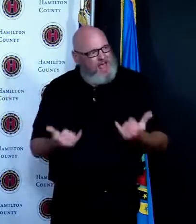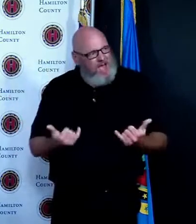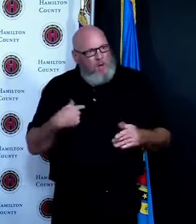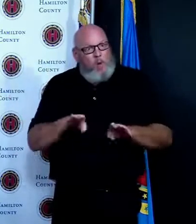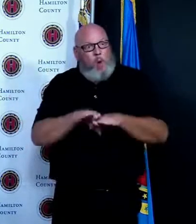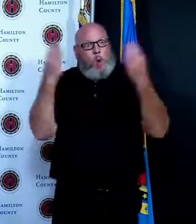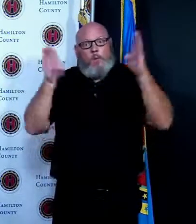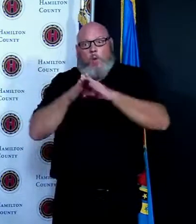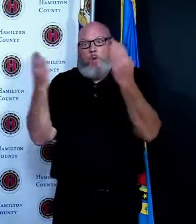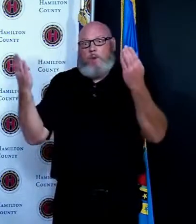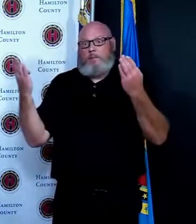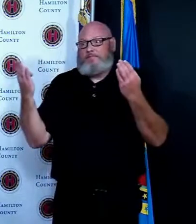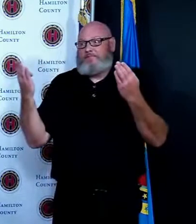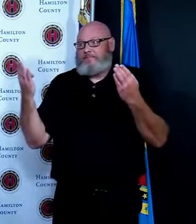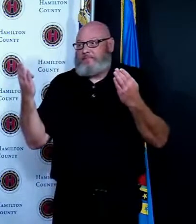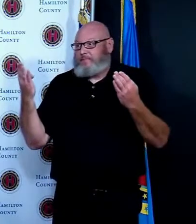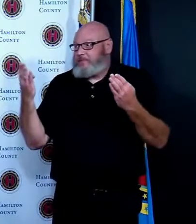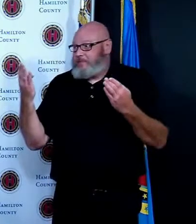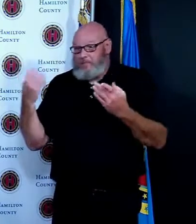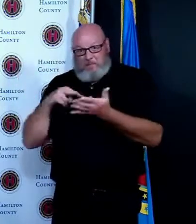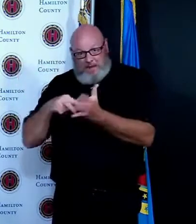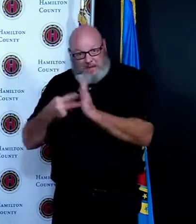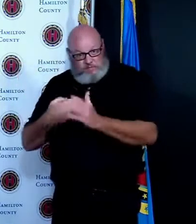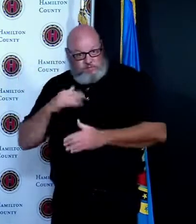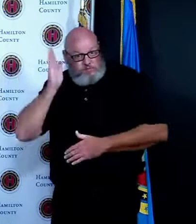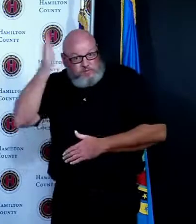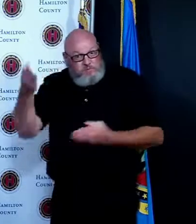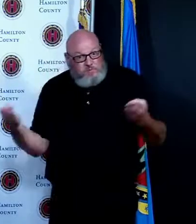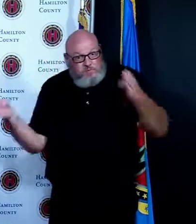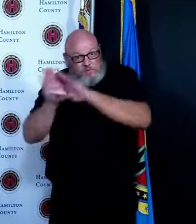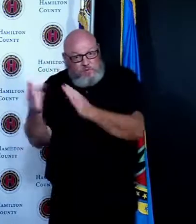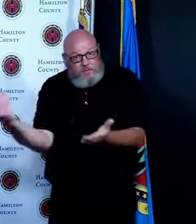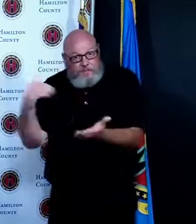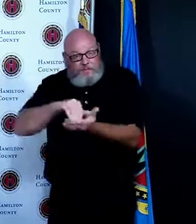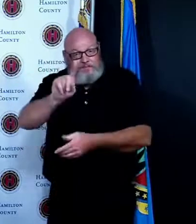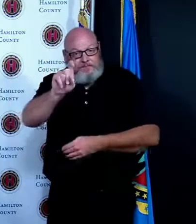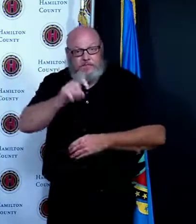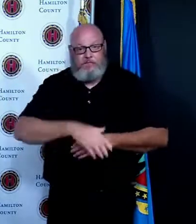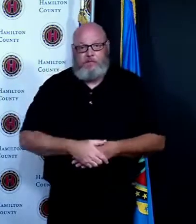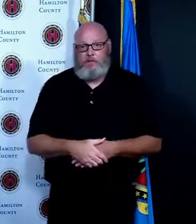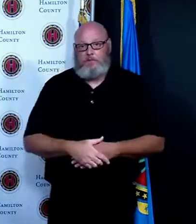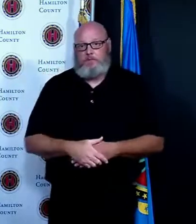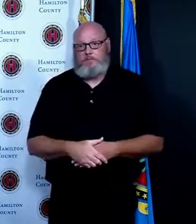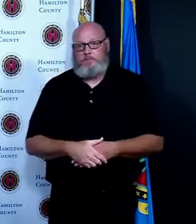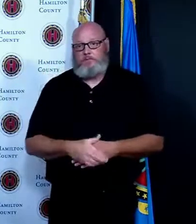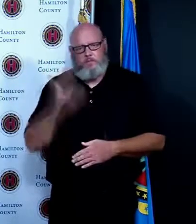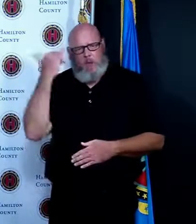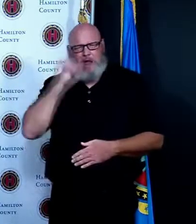will not cooperate with another stay-at-home order thanks Jay for the question you know in March